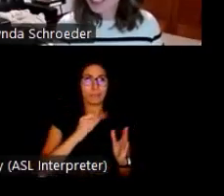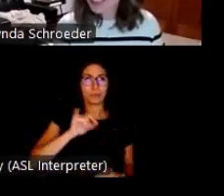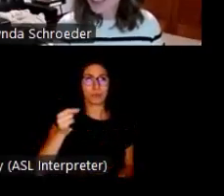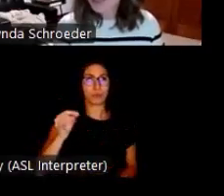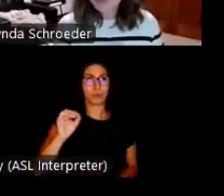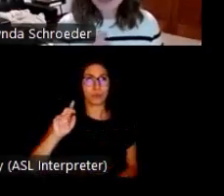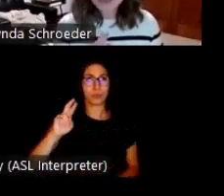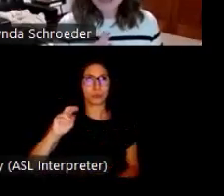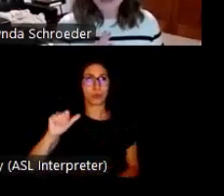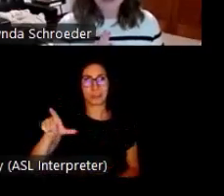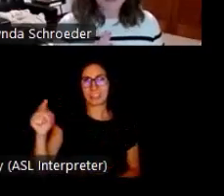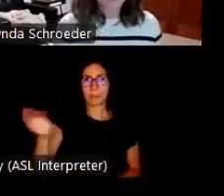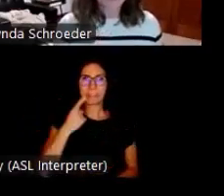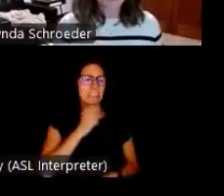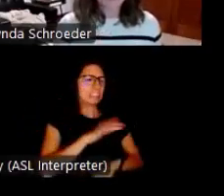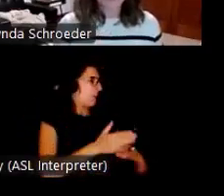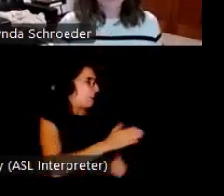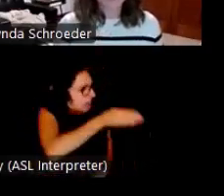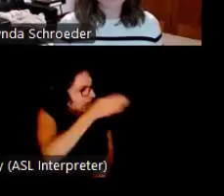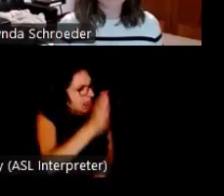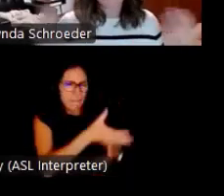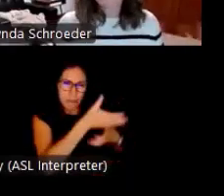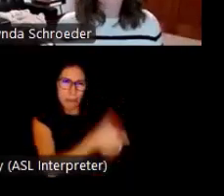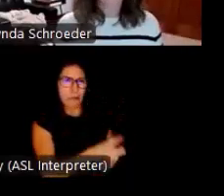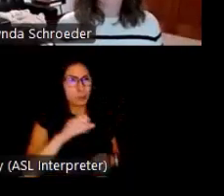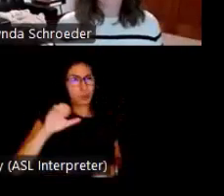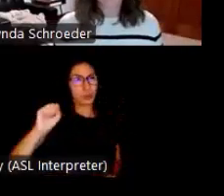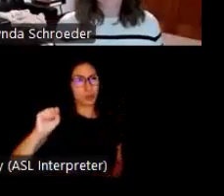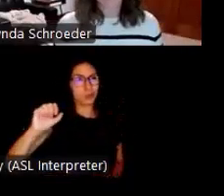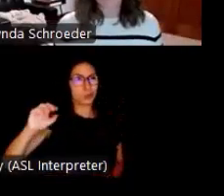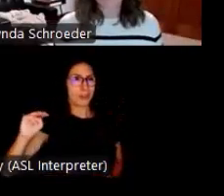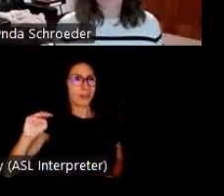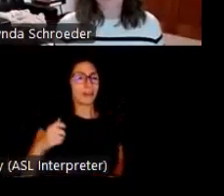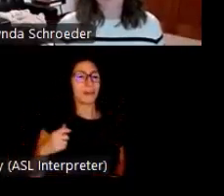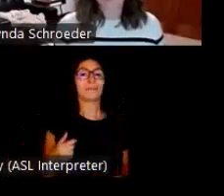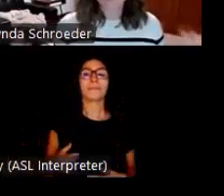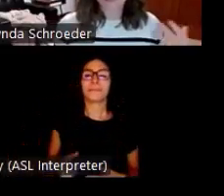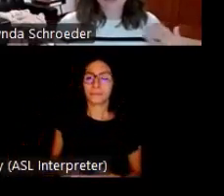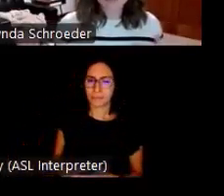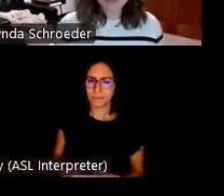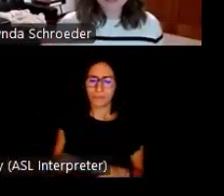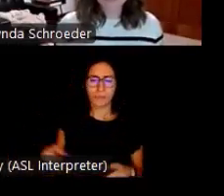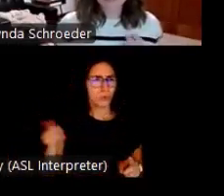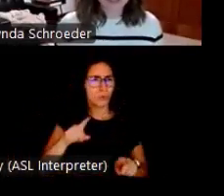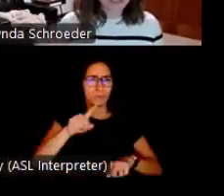And then this one said "also alerts from journals." These are all great answers. So I'm going to keep the-- you can